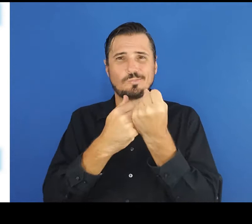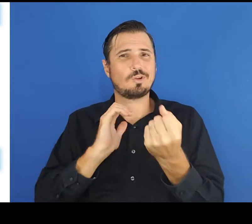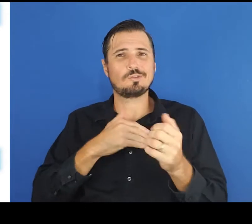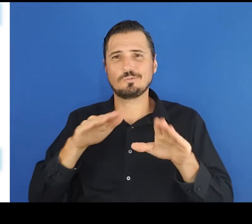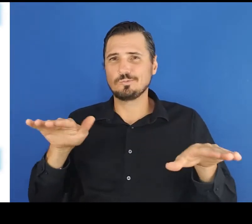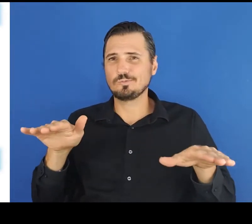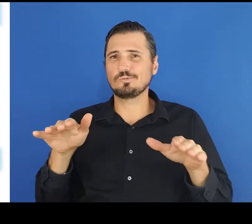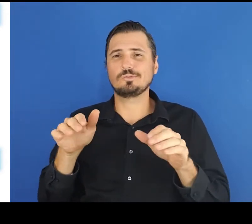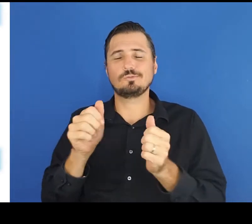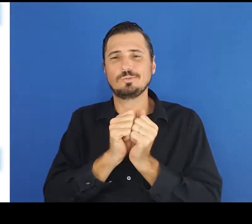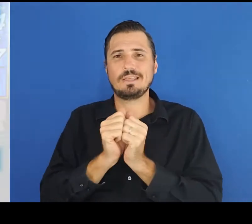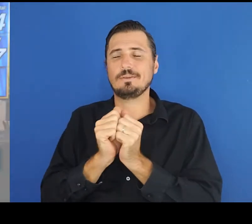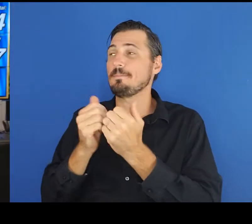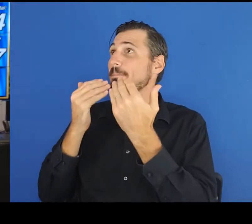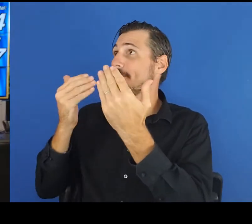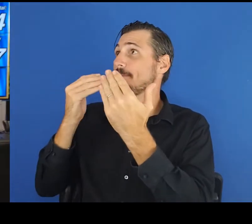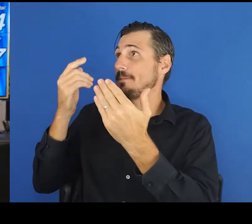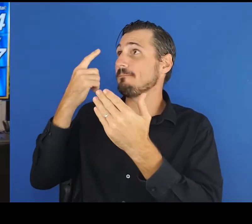Thank, you Paul for the DOE Update